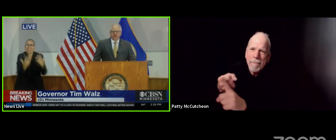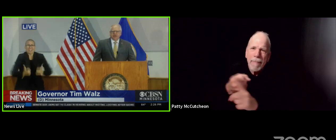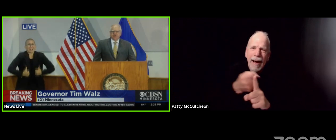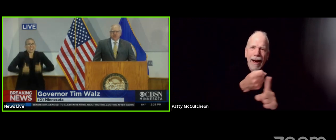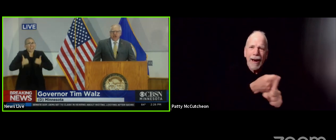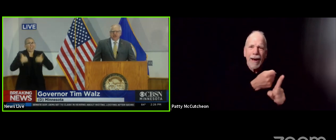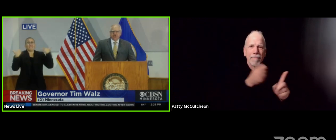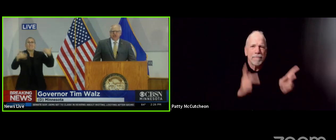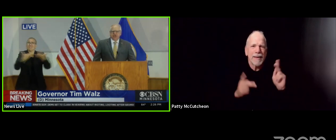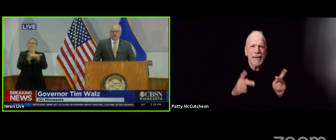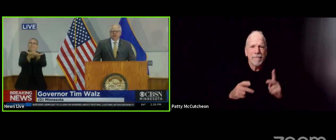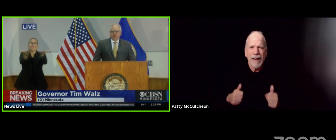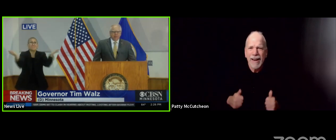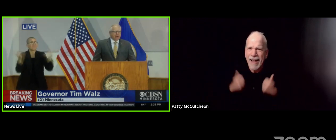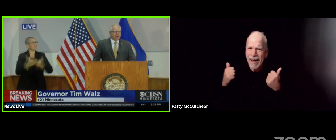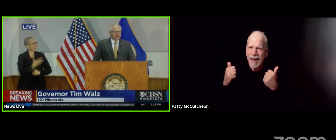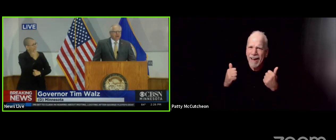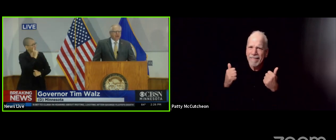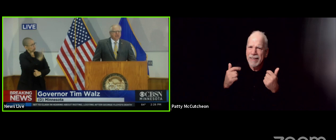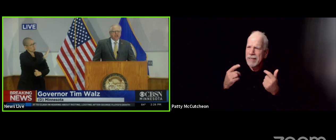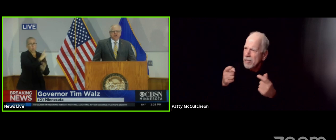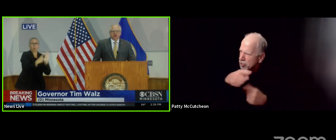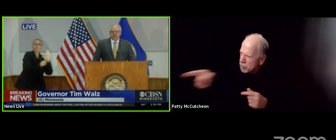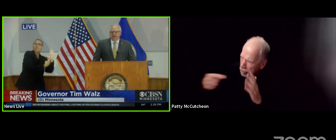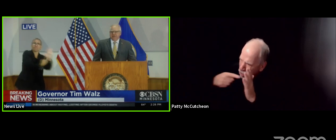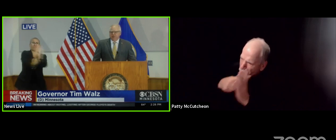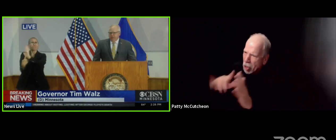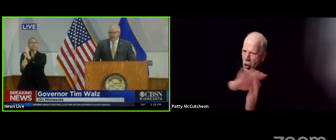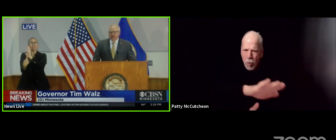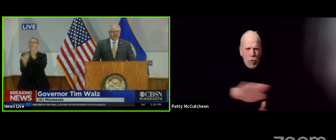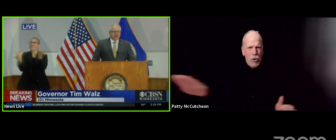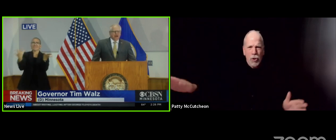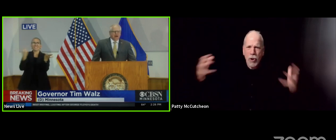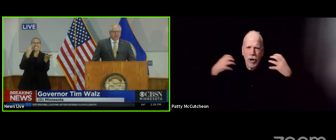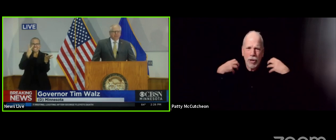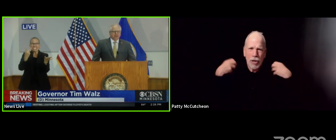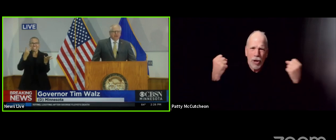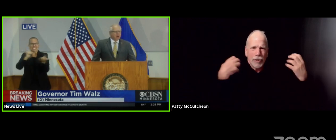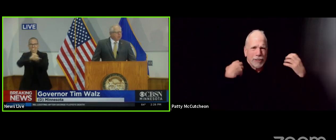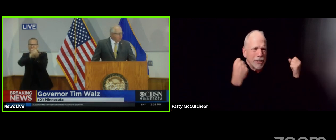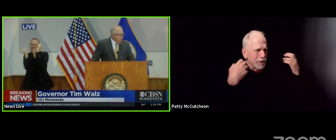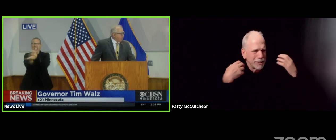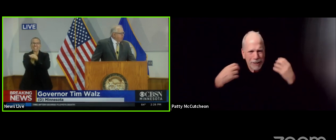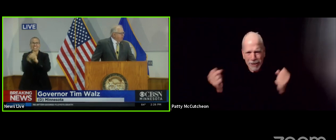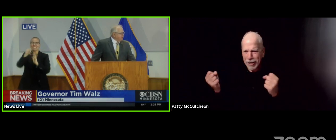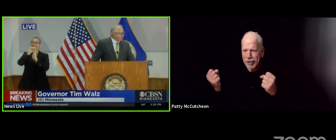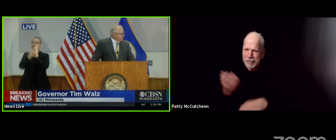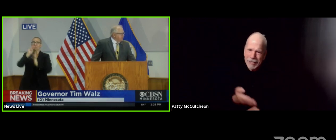TO CHANGE FOR THE BETTER, CHANGE OUR STATE FOR THE BETTER, AND HOPEFULLY SEND A SIGNAL